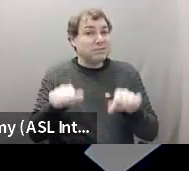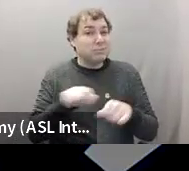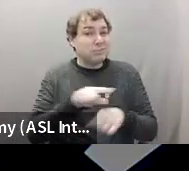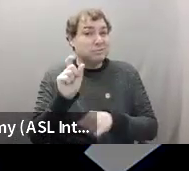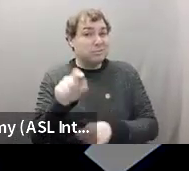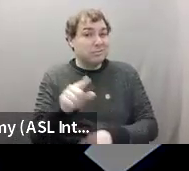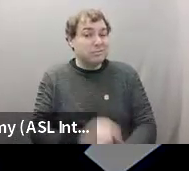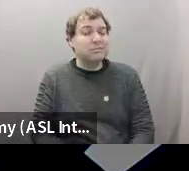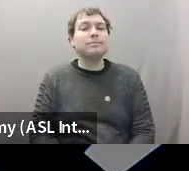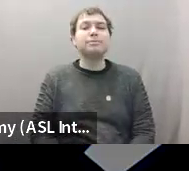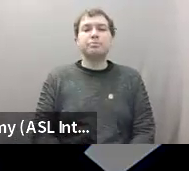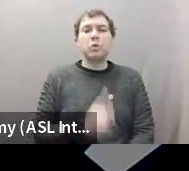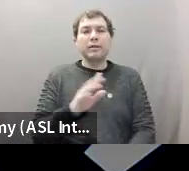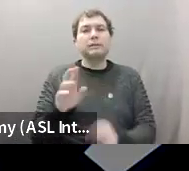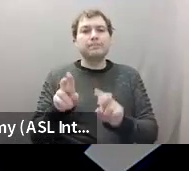Lynnie Downum-Hanzal: that opens up topics, and